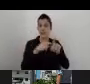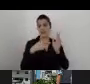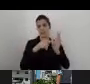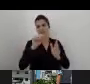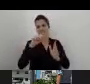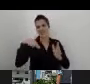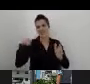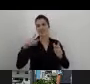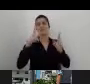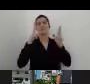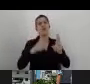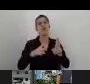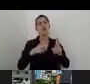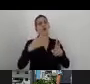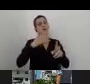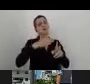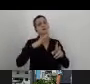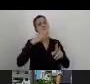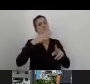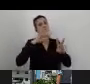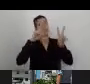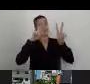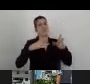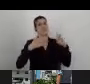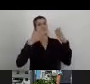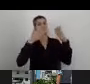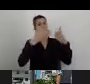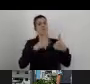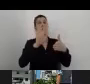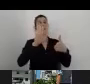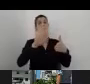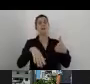beneficial also to the cost effectiveness of the organization.